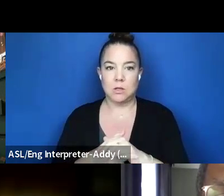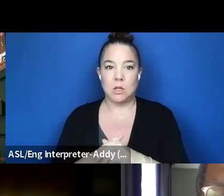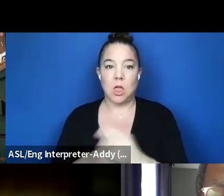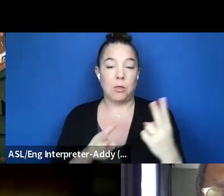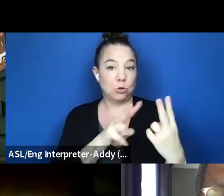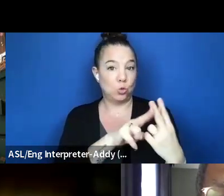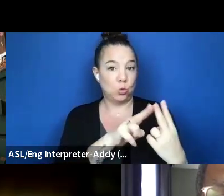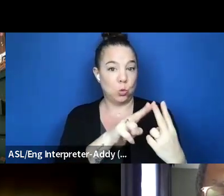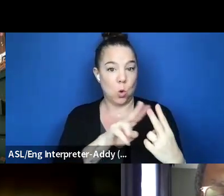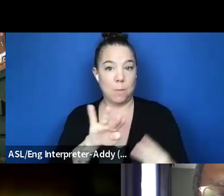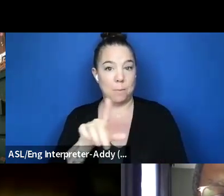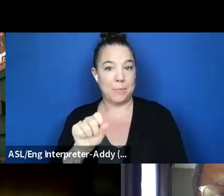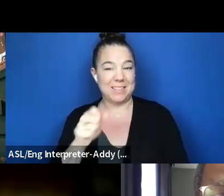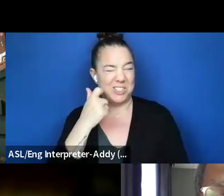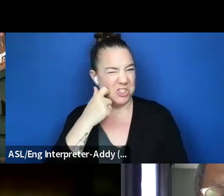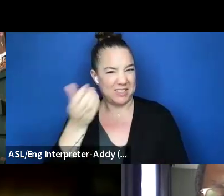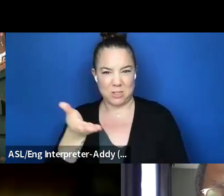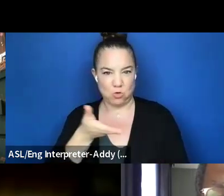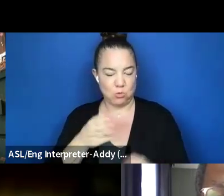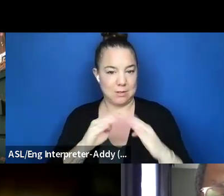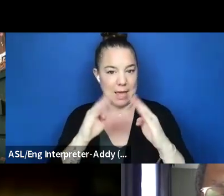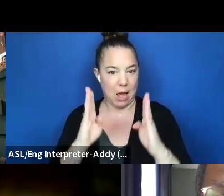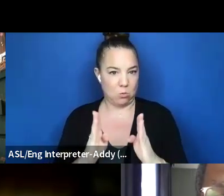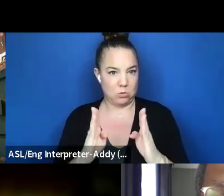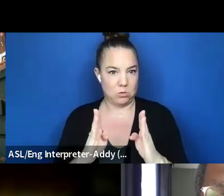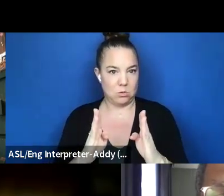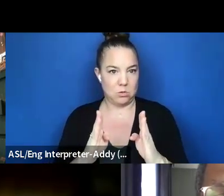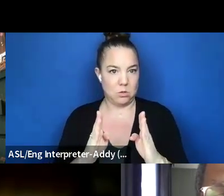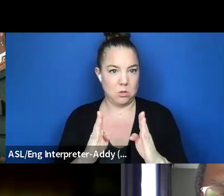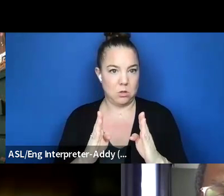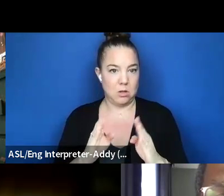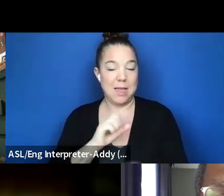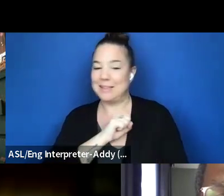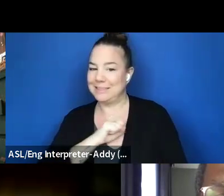Adeleigh Belyeu: only got introduced in the House. They. Adeleigh Belyeu: the Senate, never even got